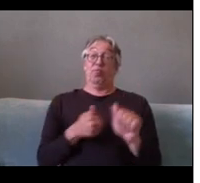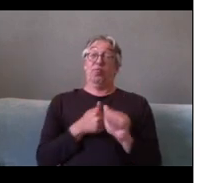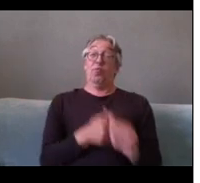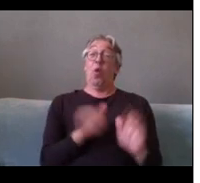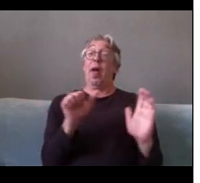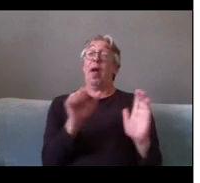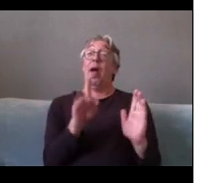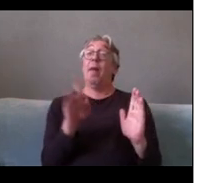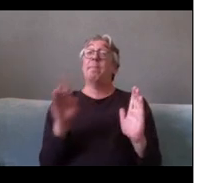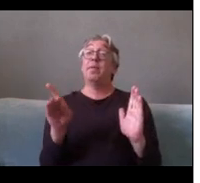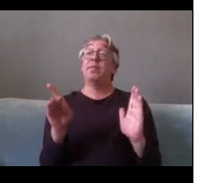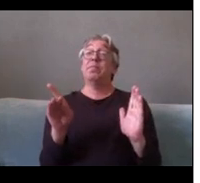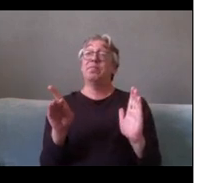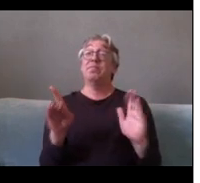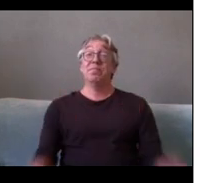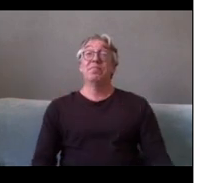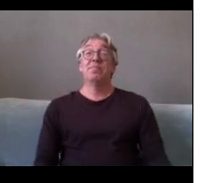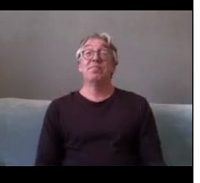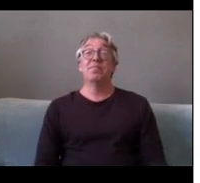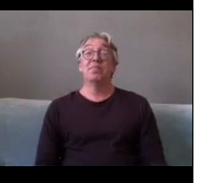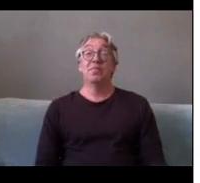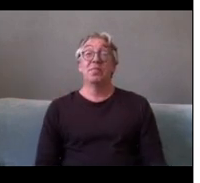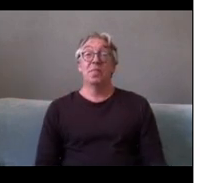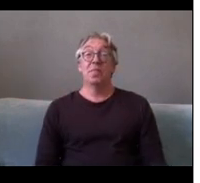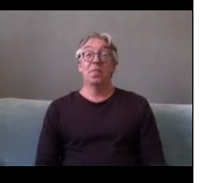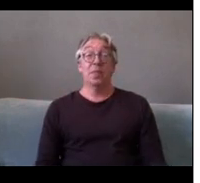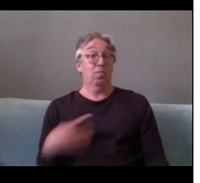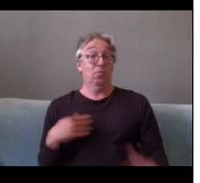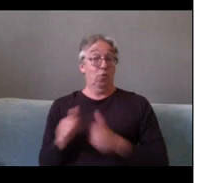Briefly I also want to talk about the census.